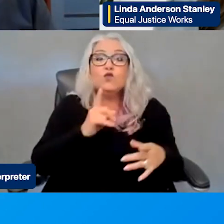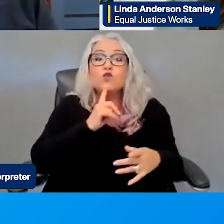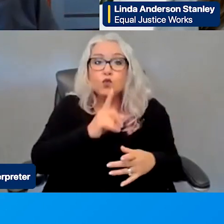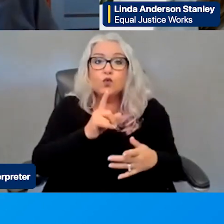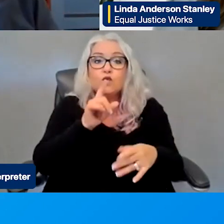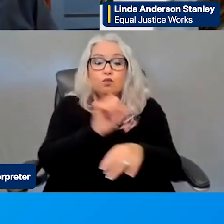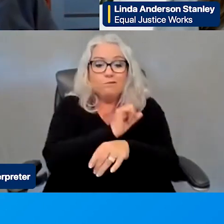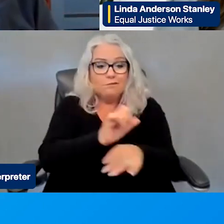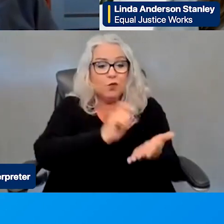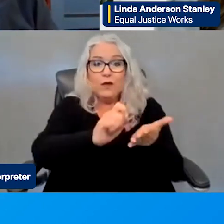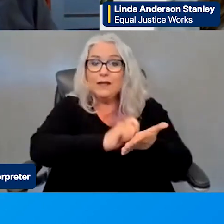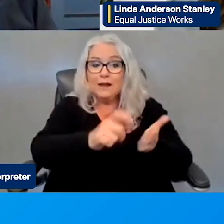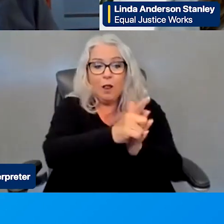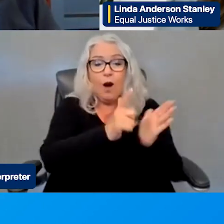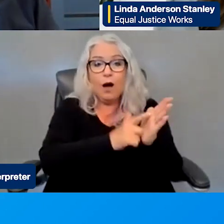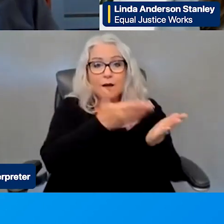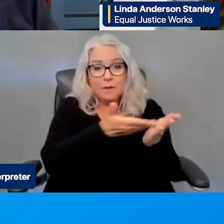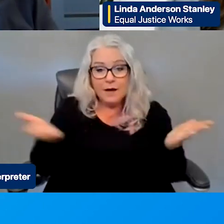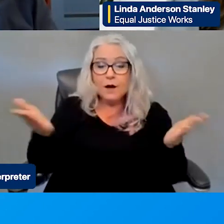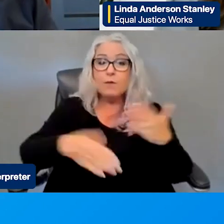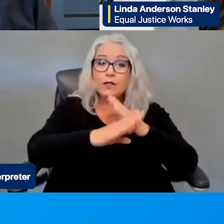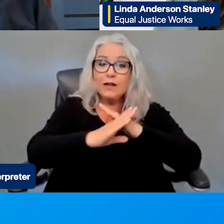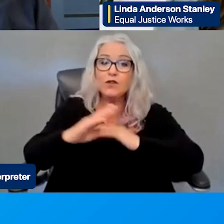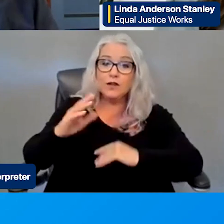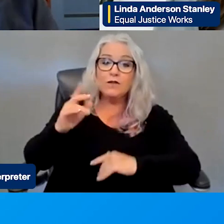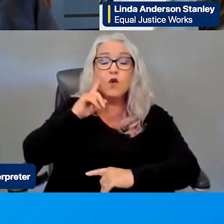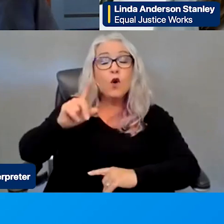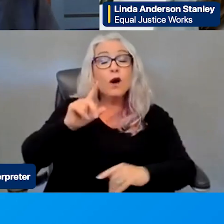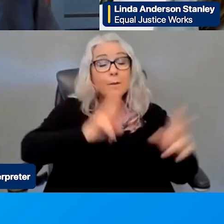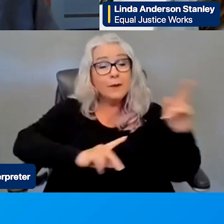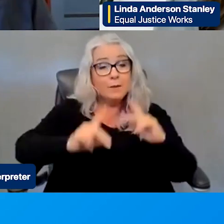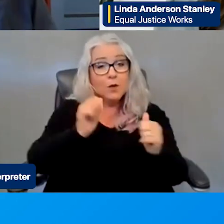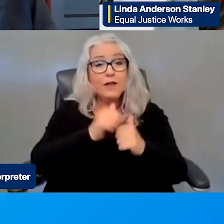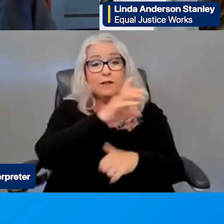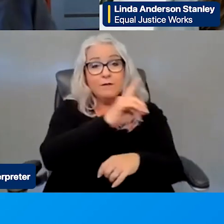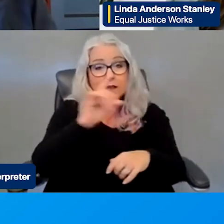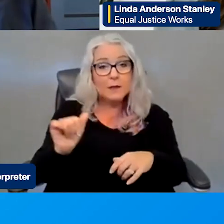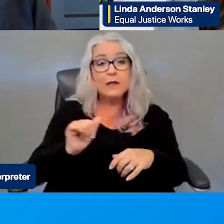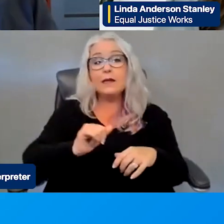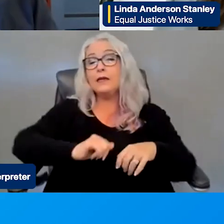terms of protections for people with disabilities in emergency preparedness and management.